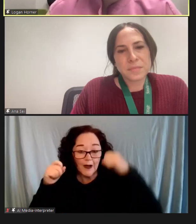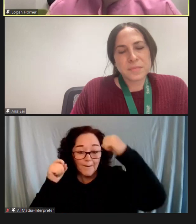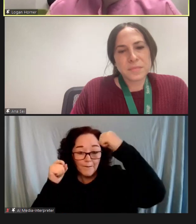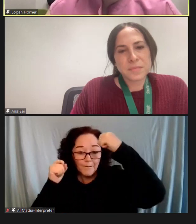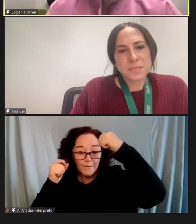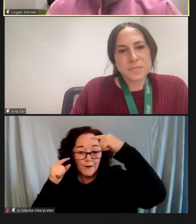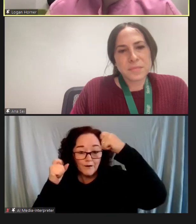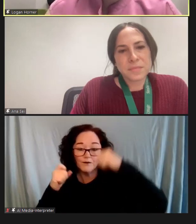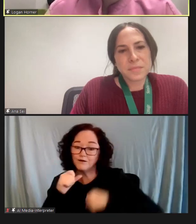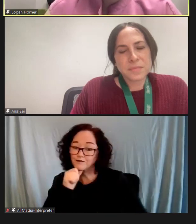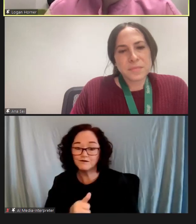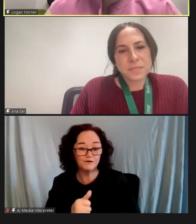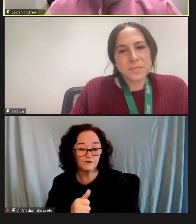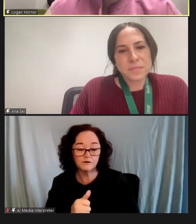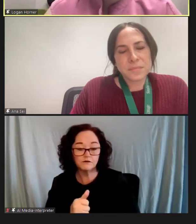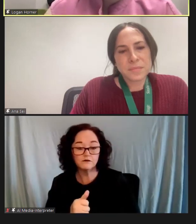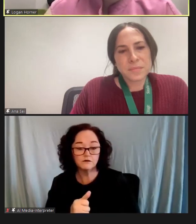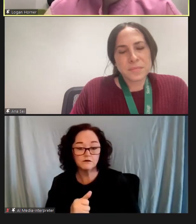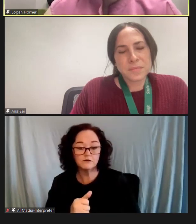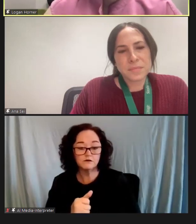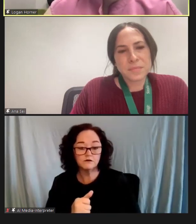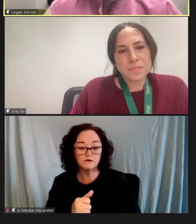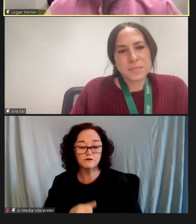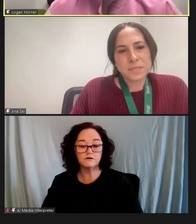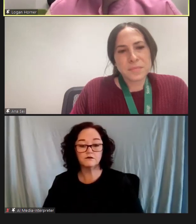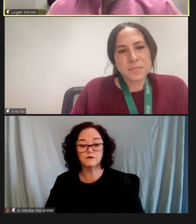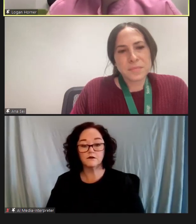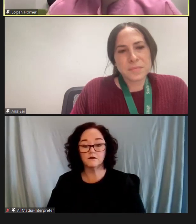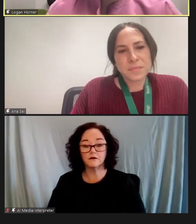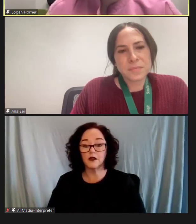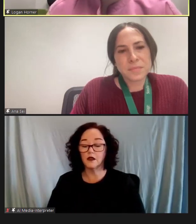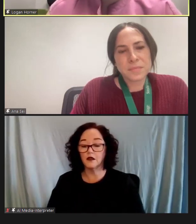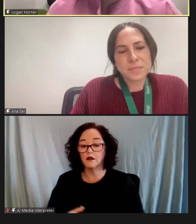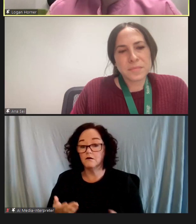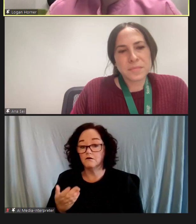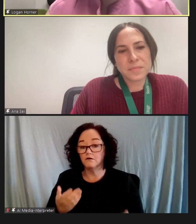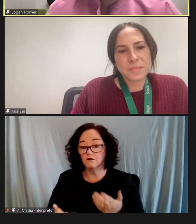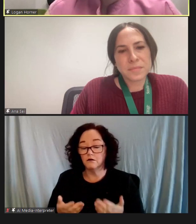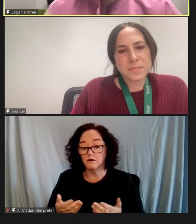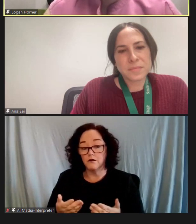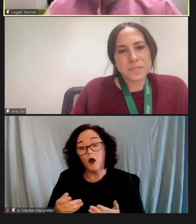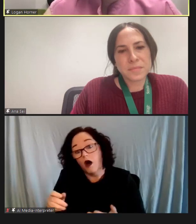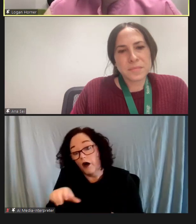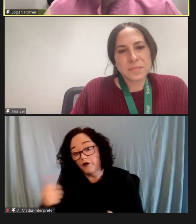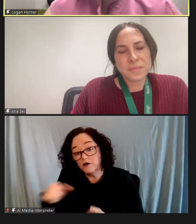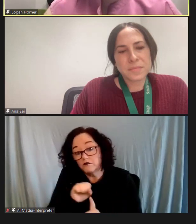would be in this situation is maybe the